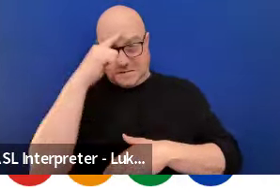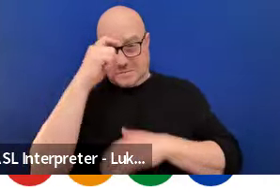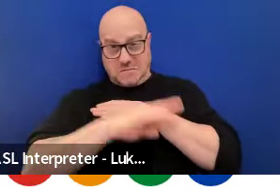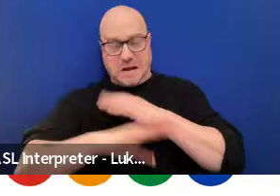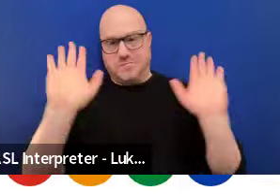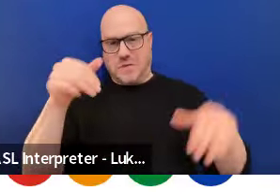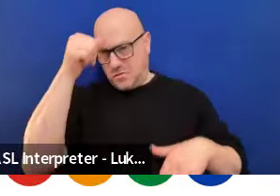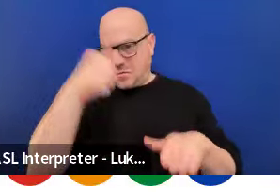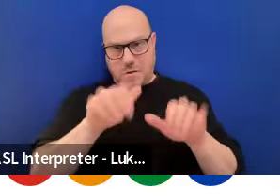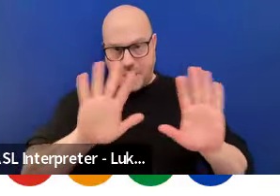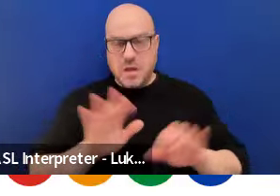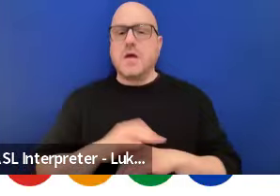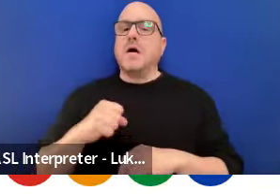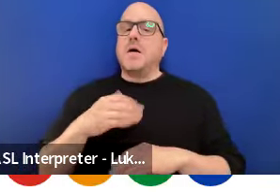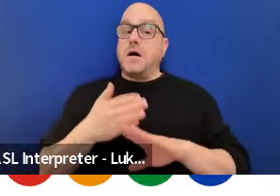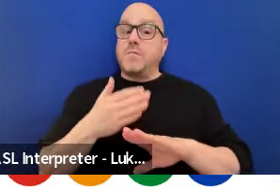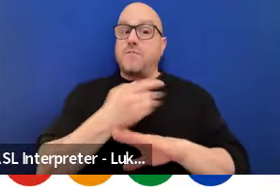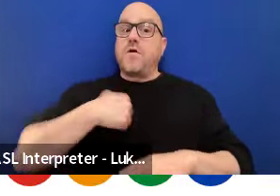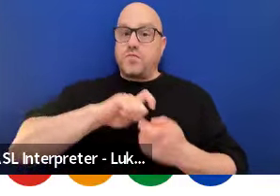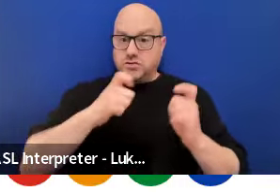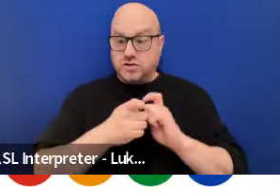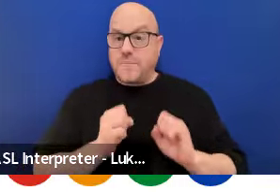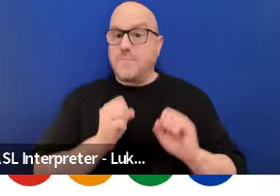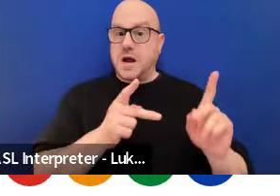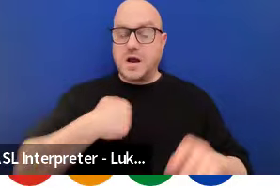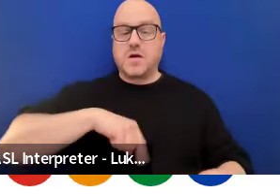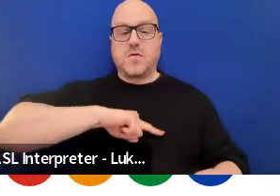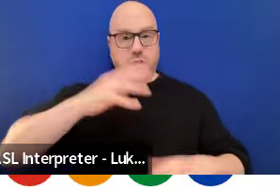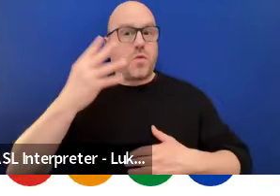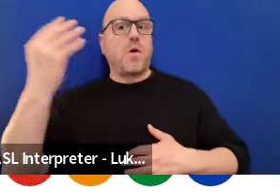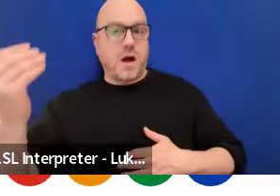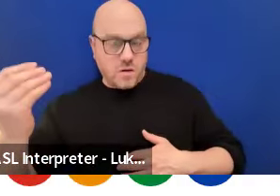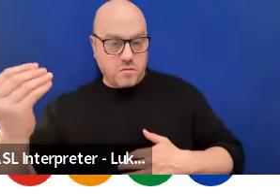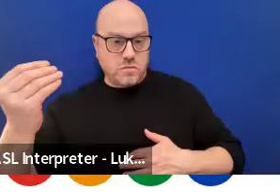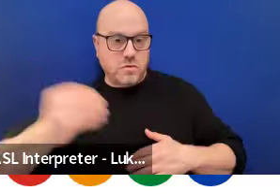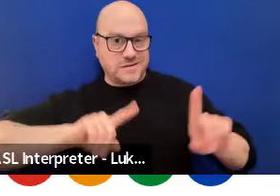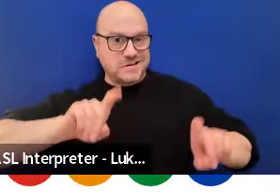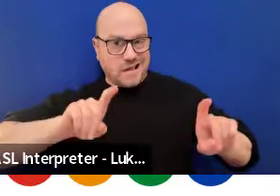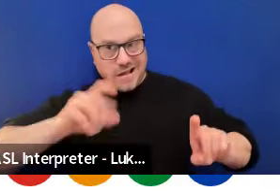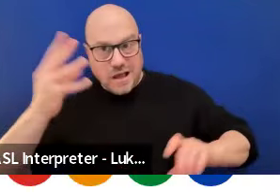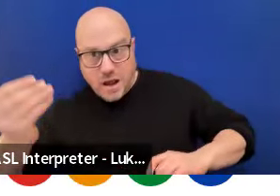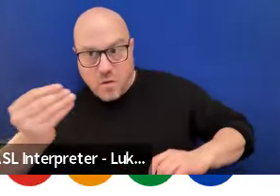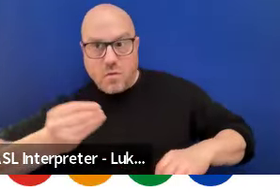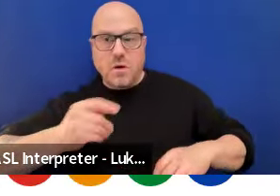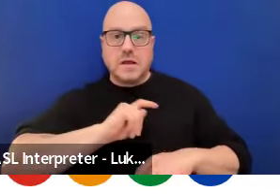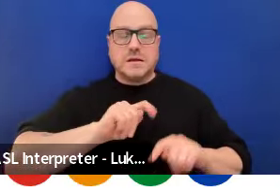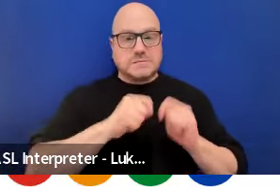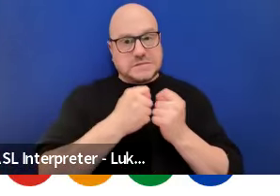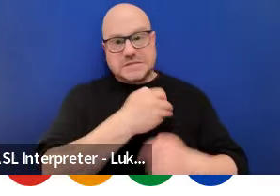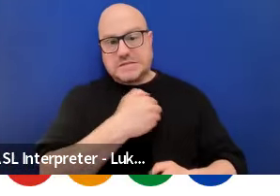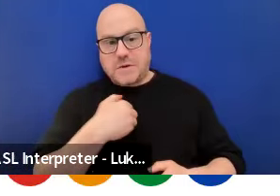AFTER WE CHANGED IT, WE CHANGED IT LAST SPRING, SUMMER, OR FALL. I DON'T REMEMBER. BEFORE WE CHANGED IT BACK.